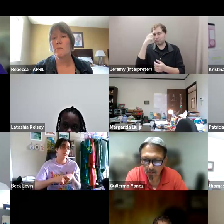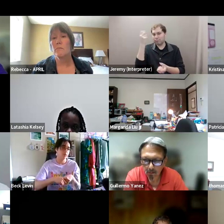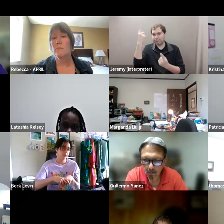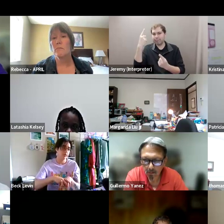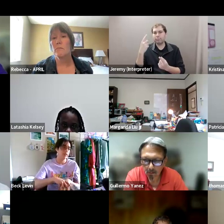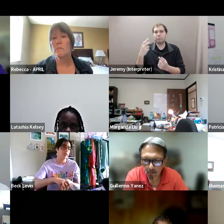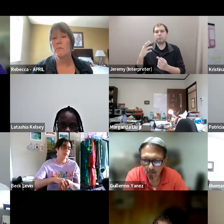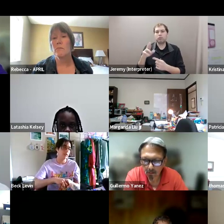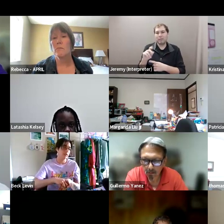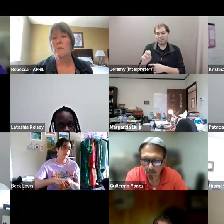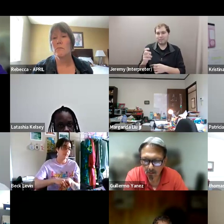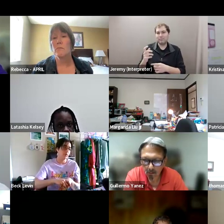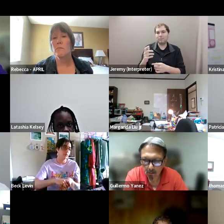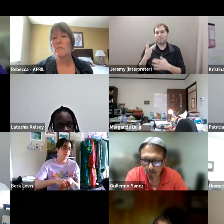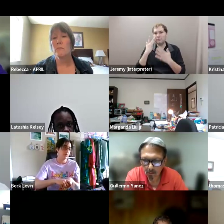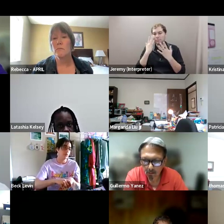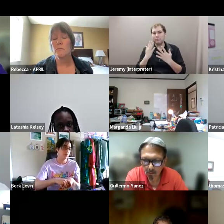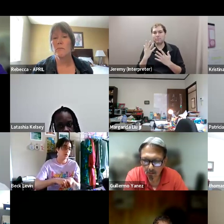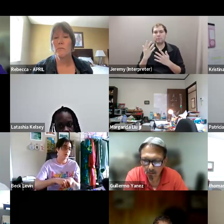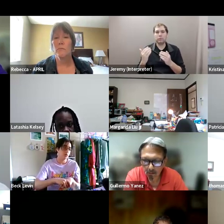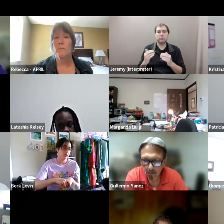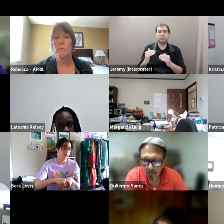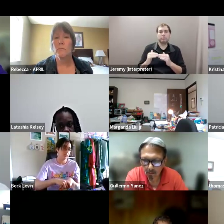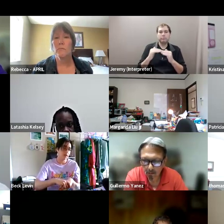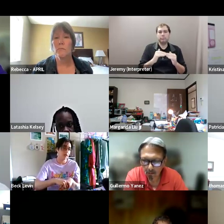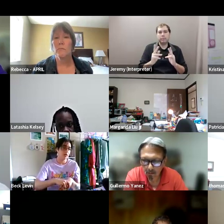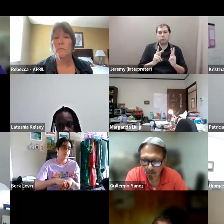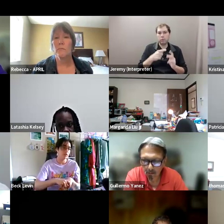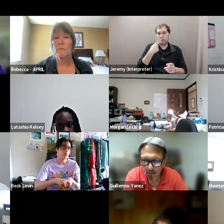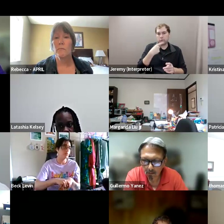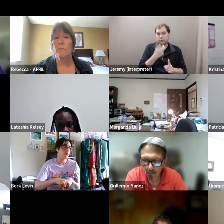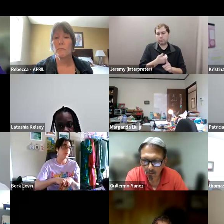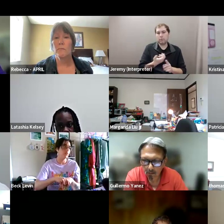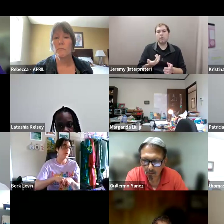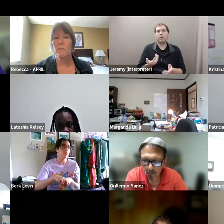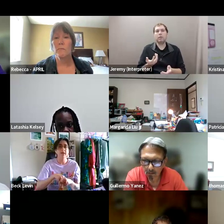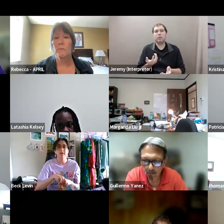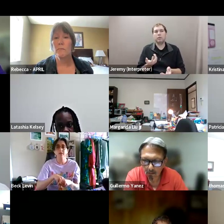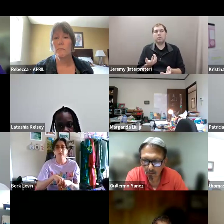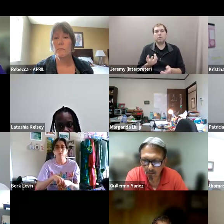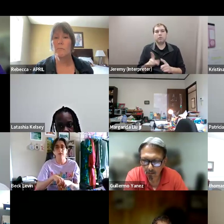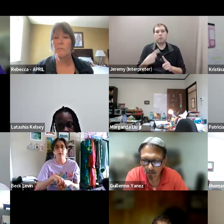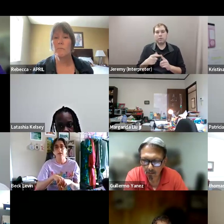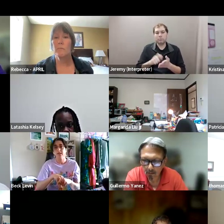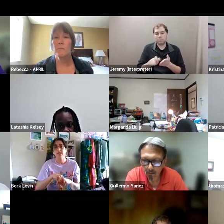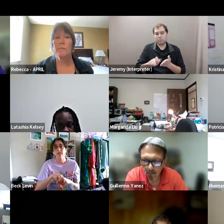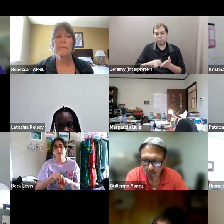Beck Levin: unfortunately, than than folks who are hearing so when you write a note to someone, it's